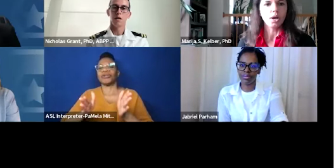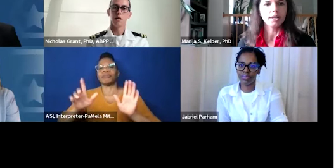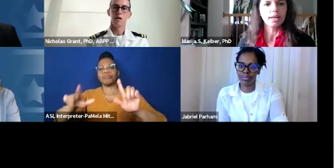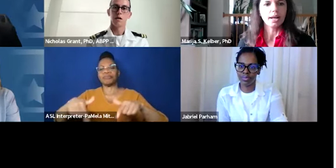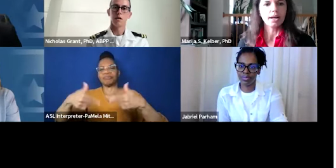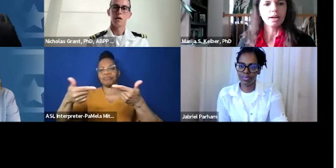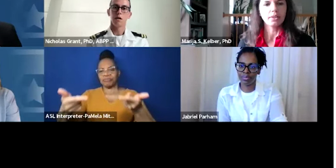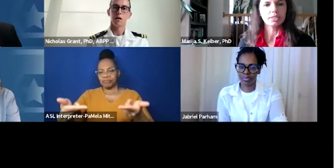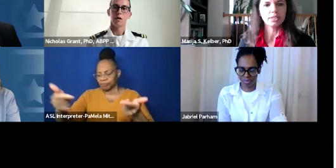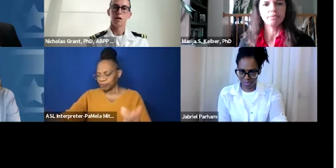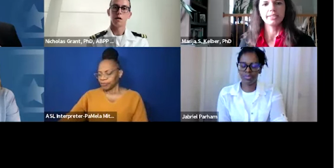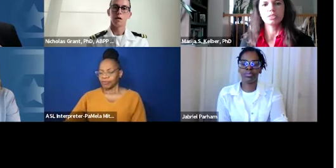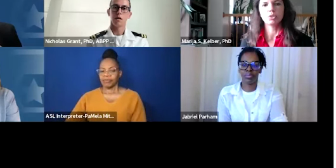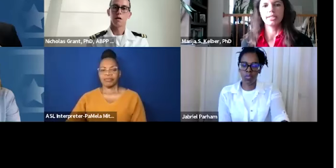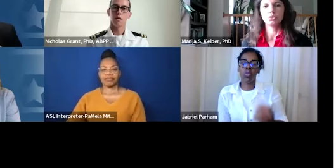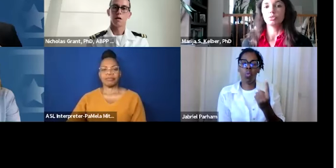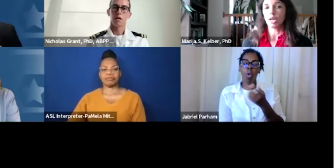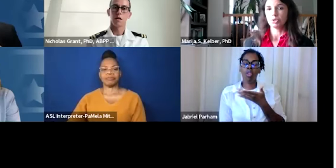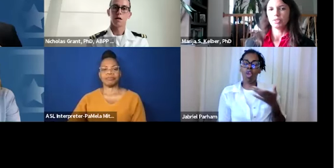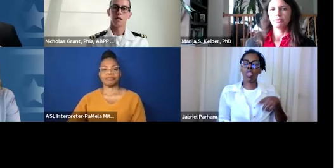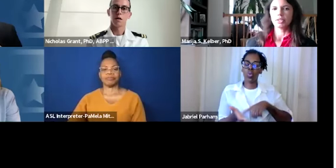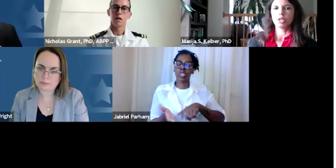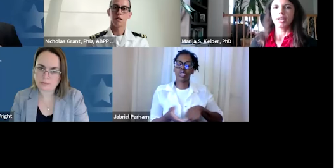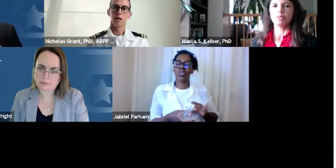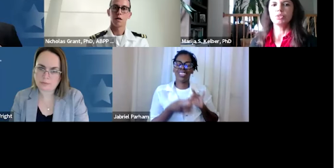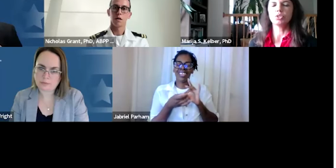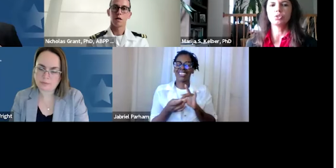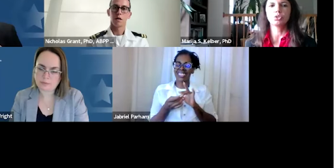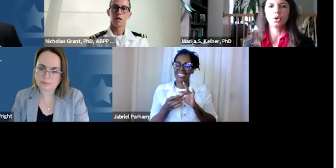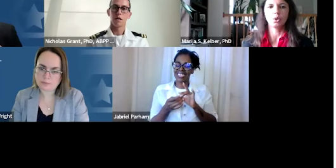One other set of findings related to types of different crimes.